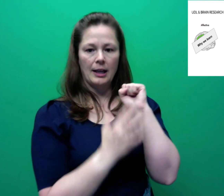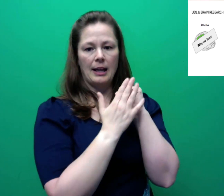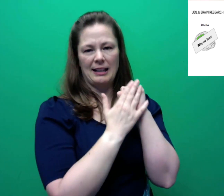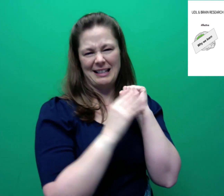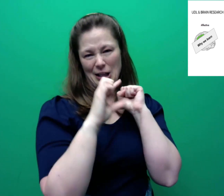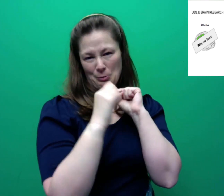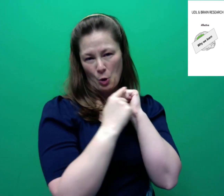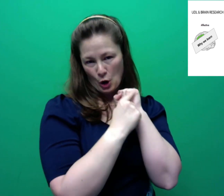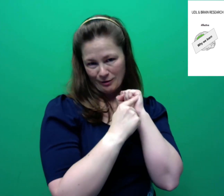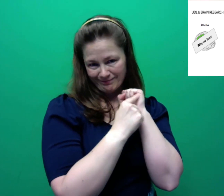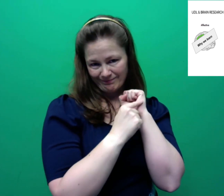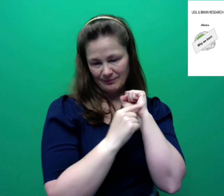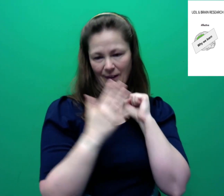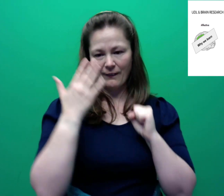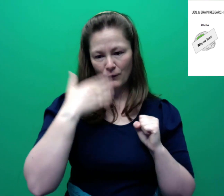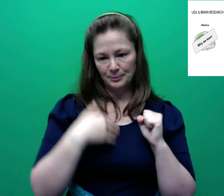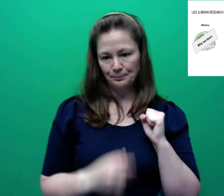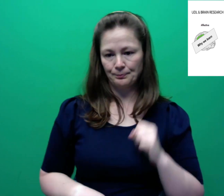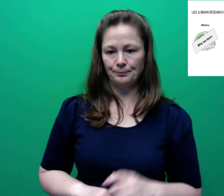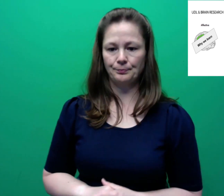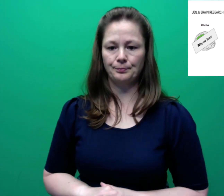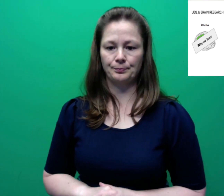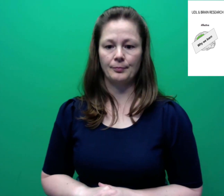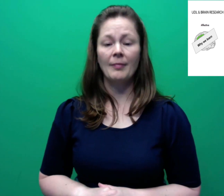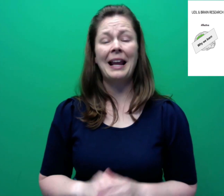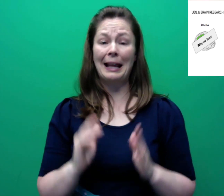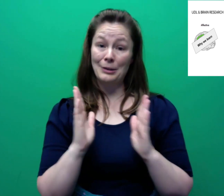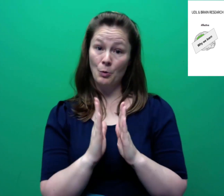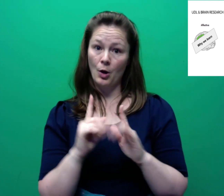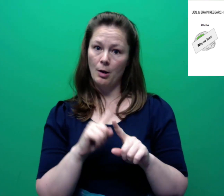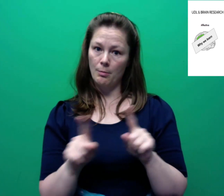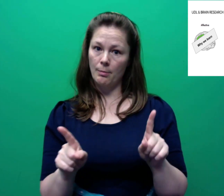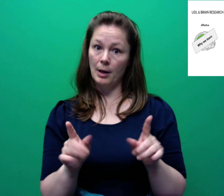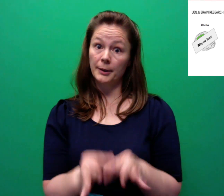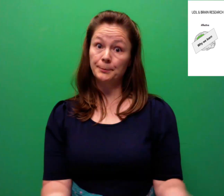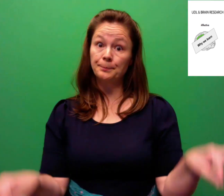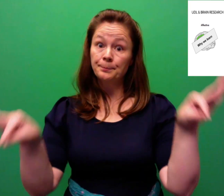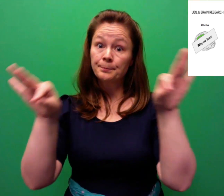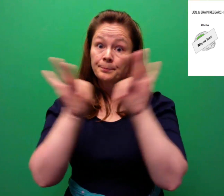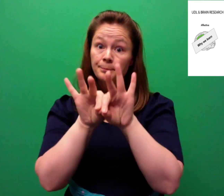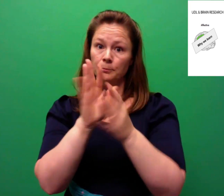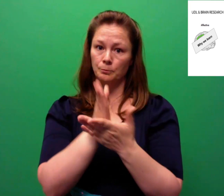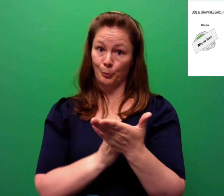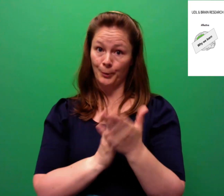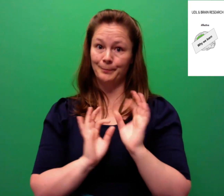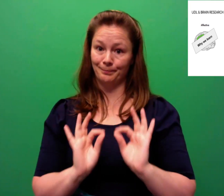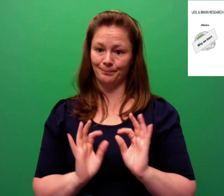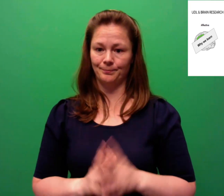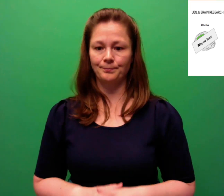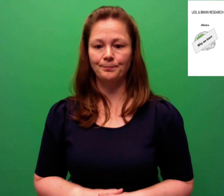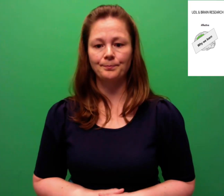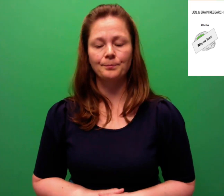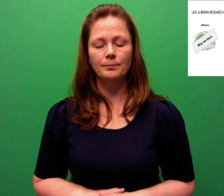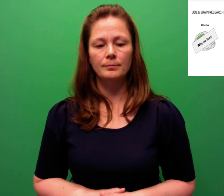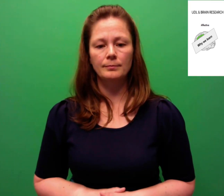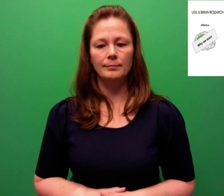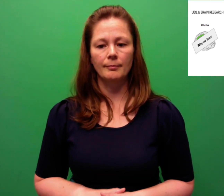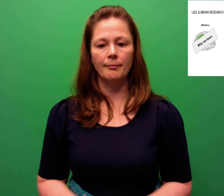On your hand brain, it is the smaller section. It's small but important.